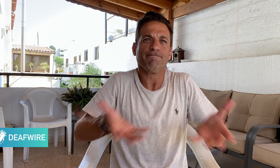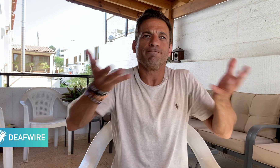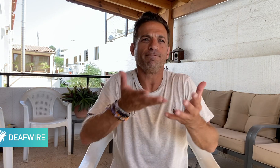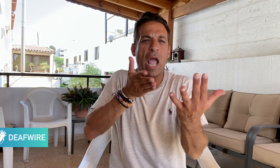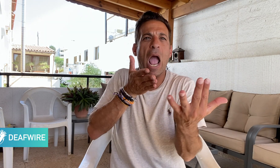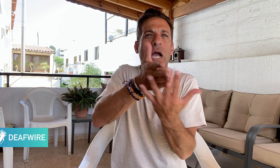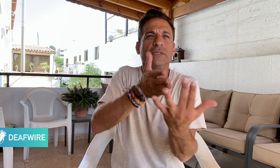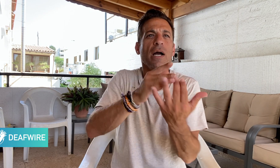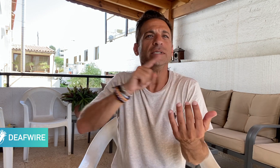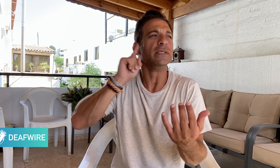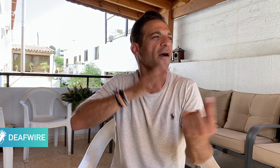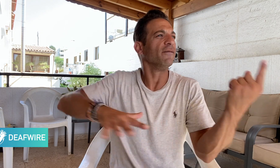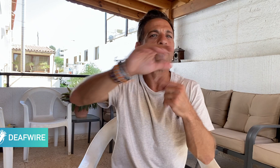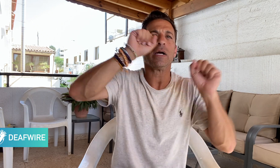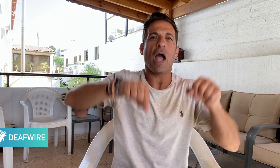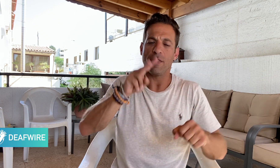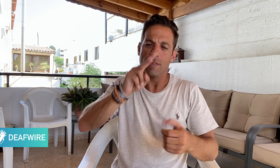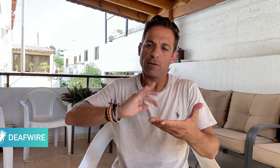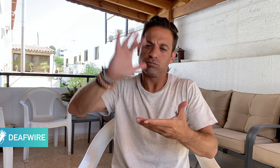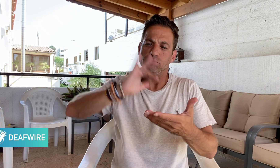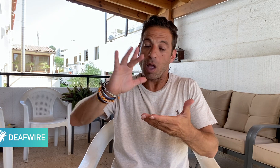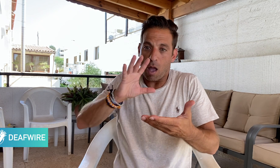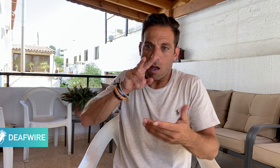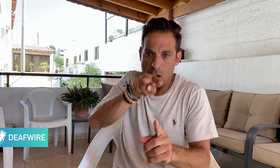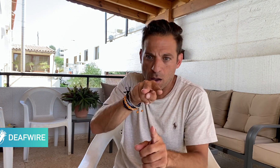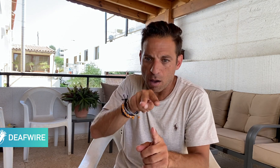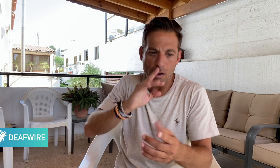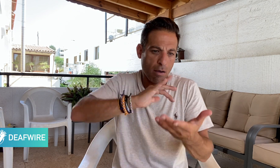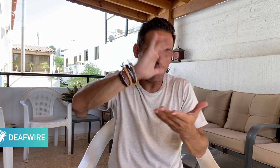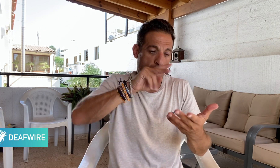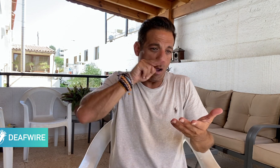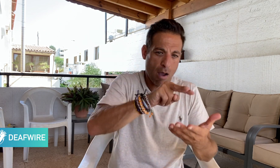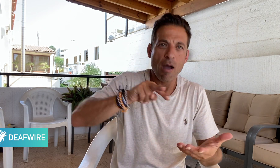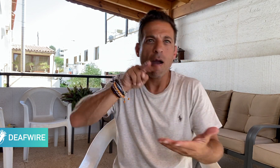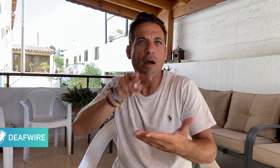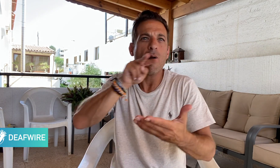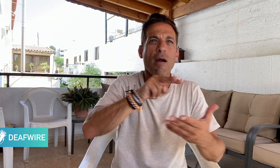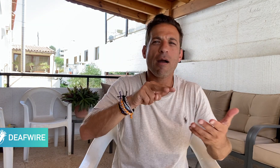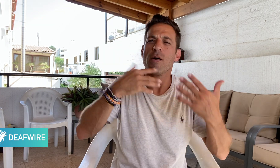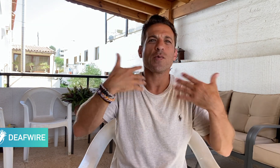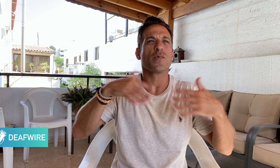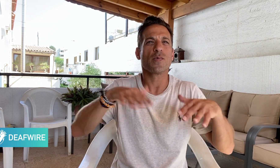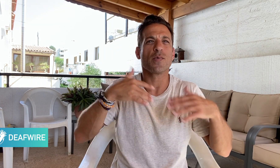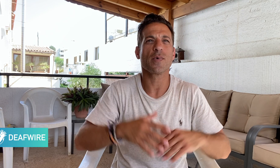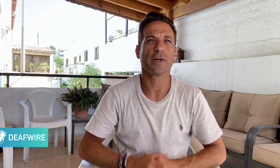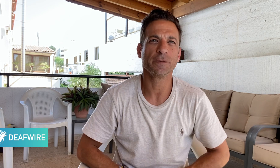to increase accessibility to Deaf viewers. If the Deaf and